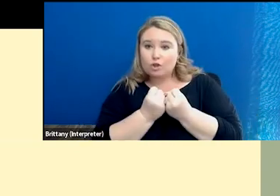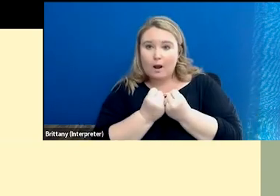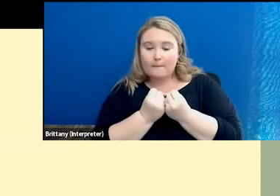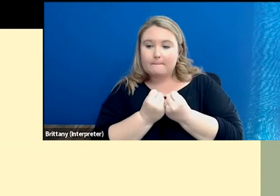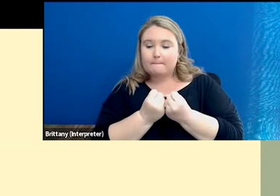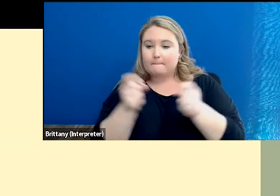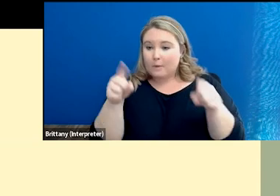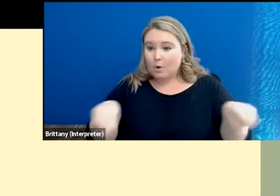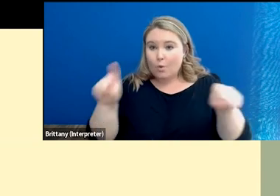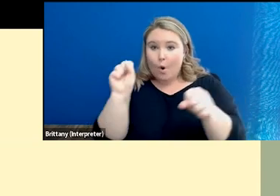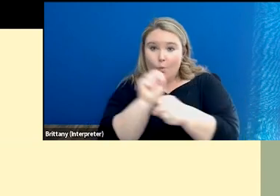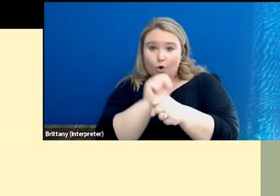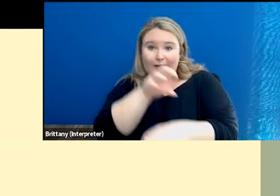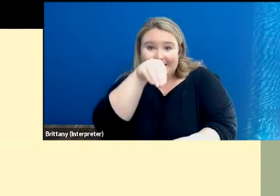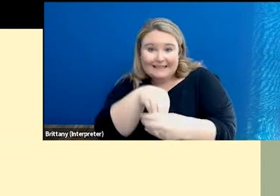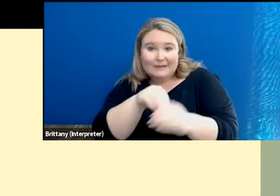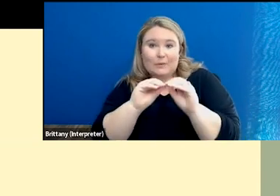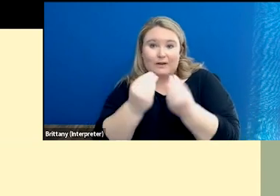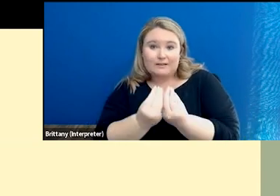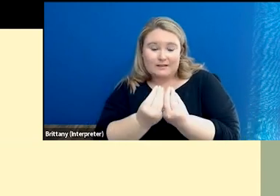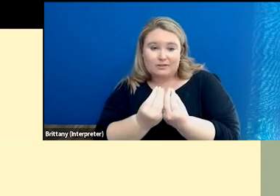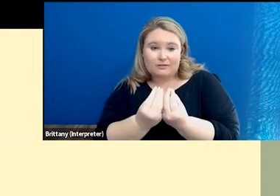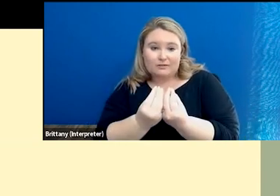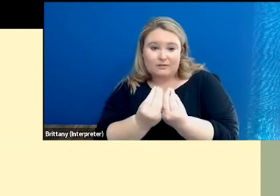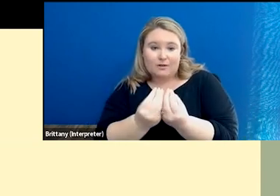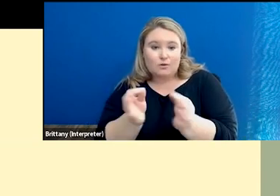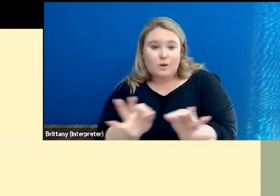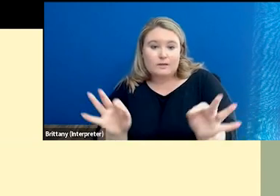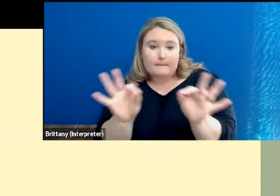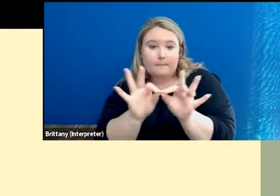As you do things, think from step one,